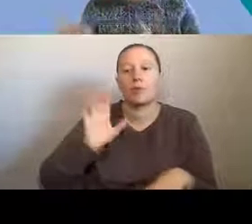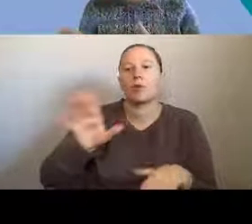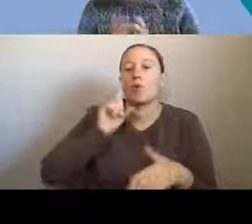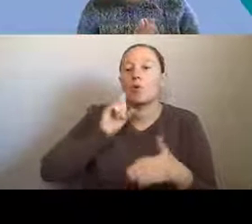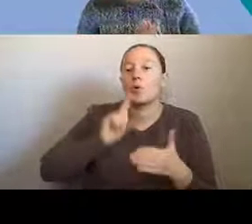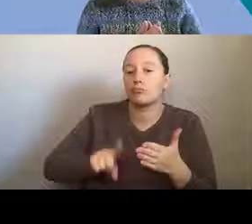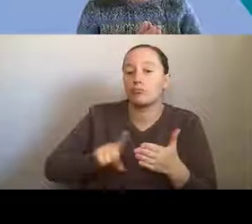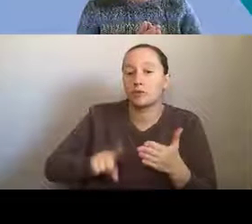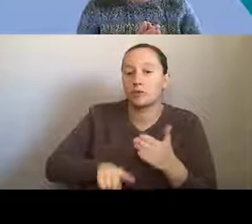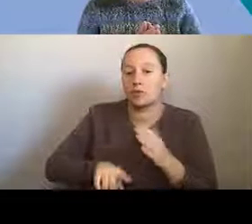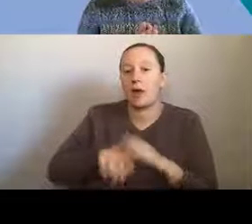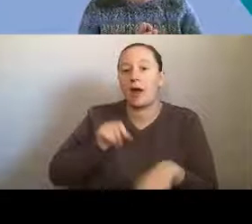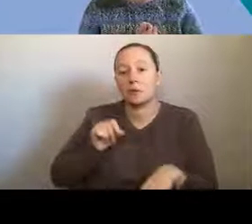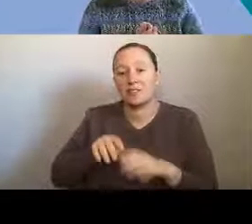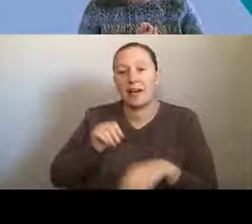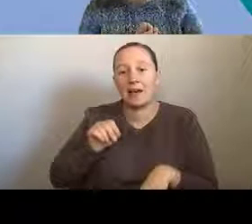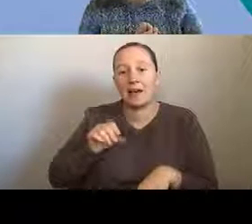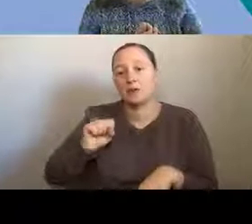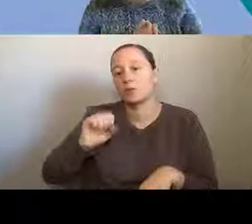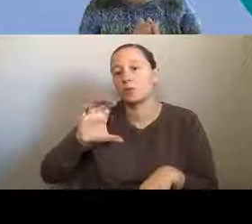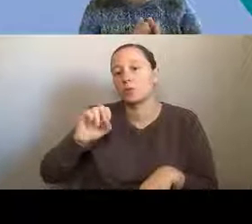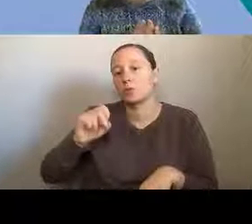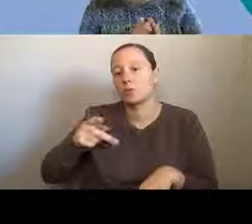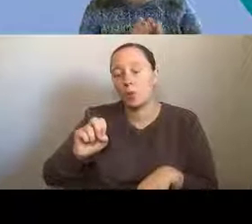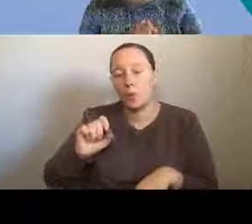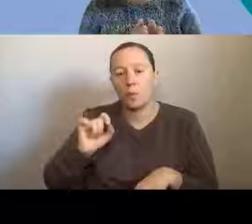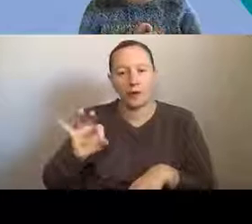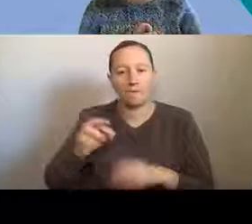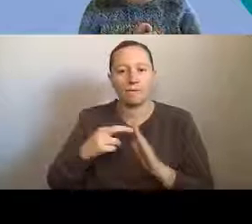the scope of the regulations does not by any means mean